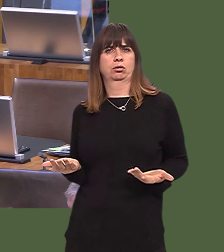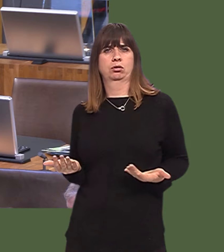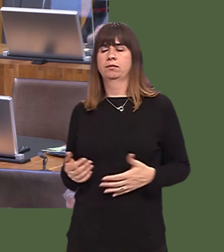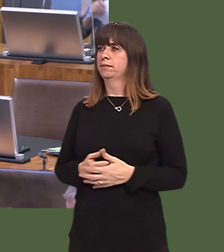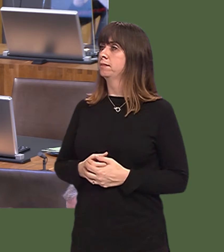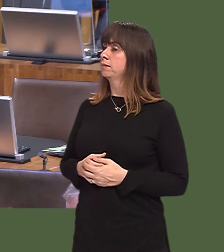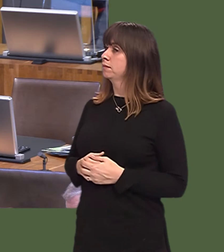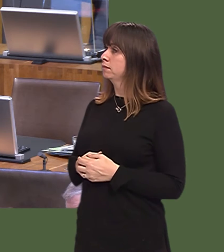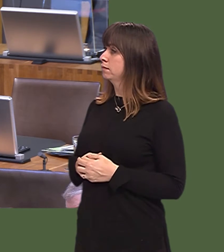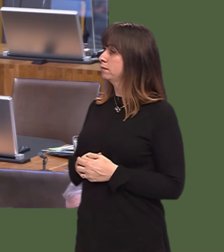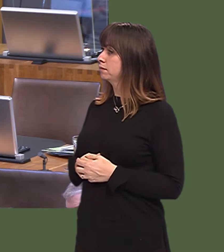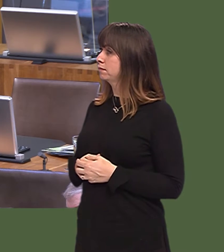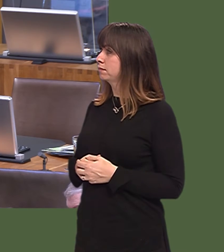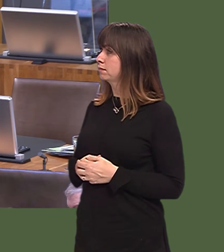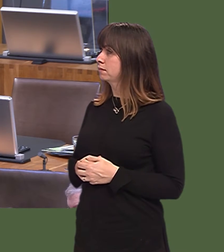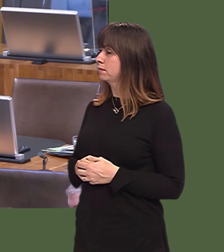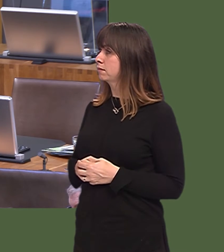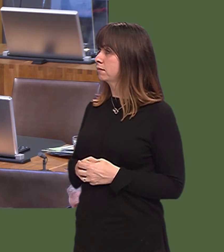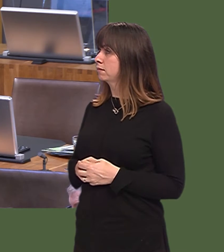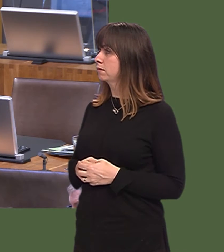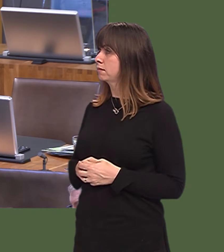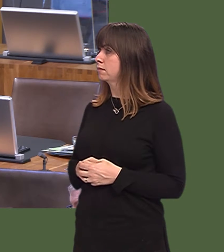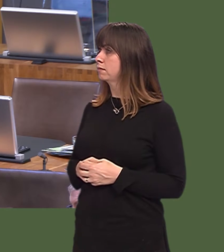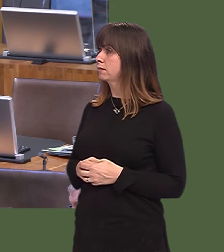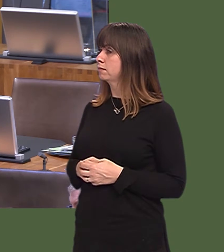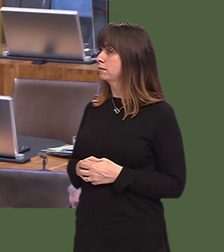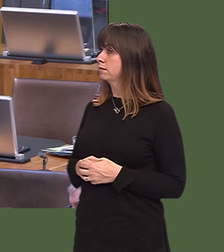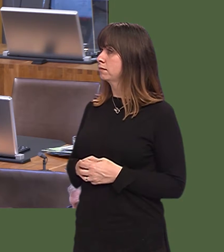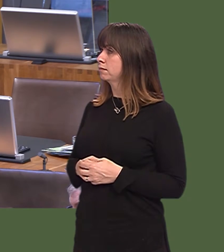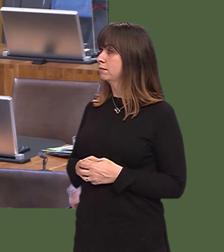Rhianon Passmore: 7.